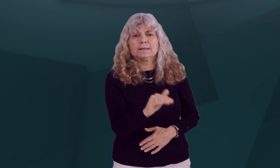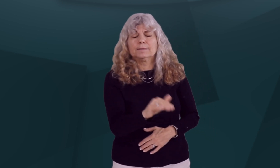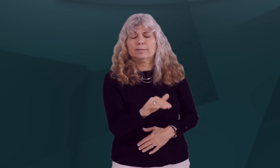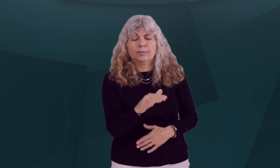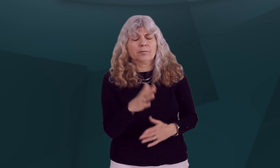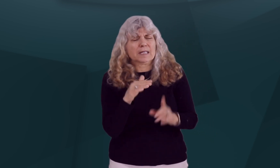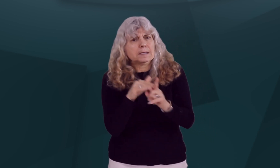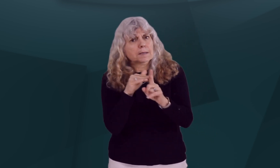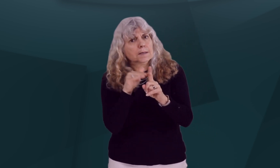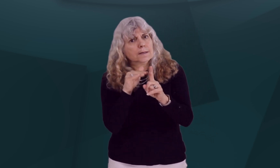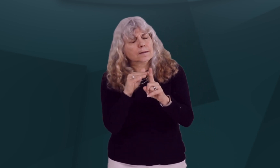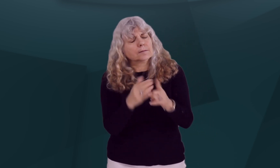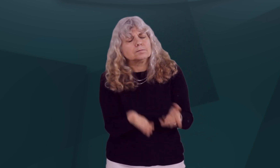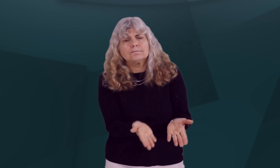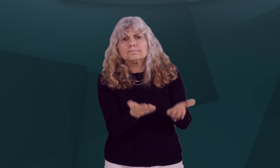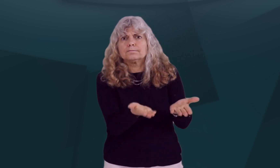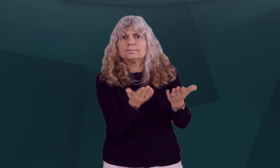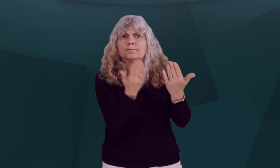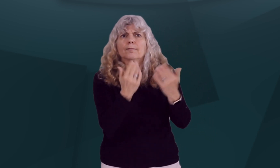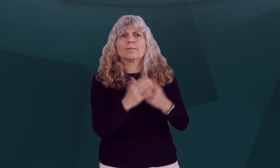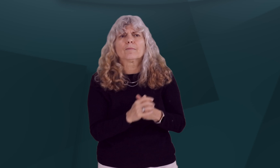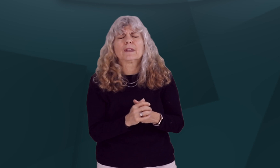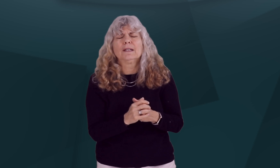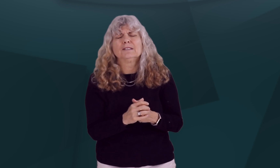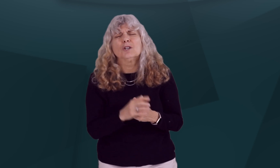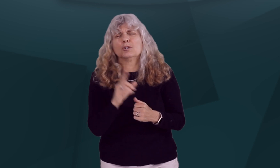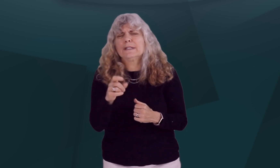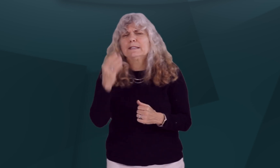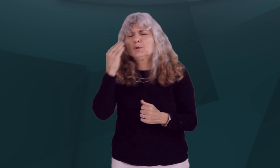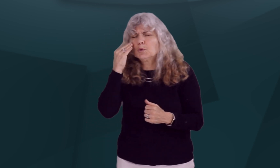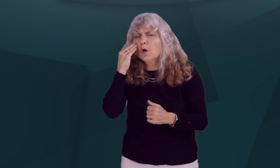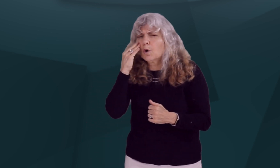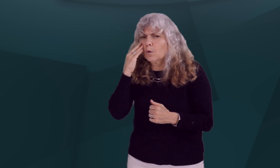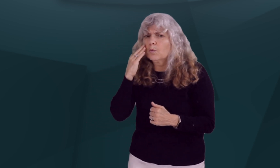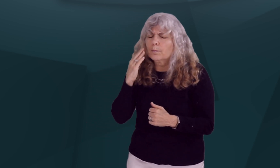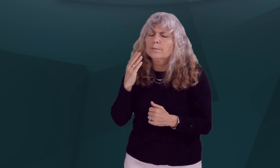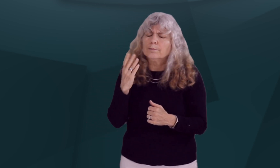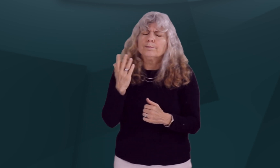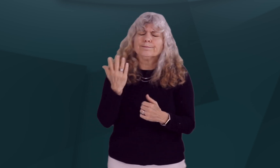If you notice your child is behind, then start prompting the school officials to do something.